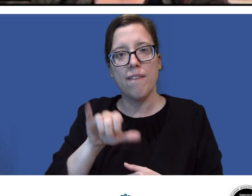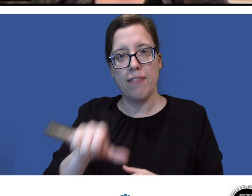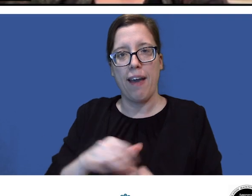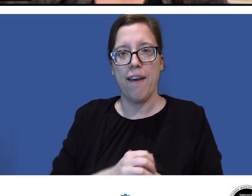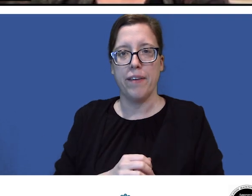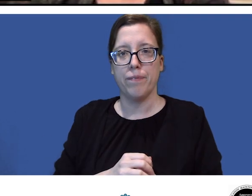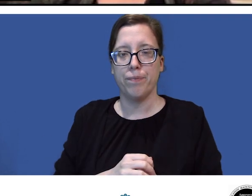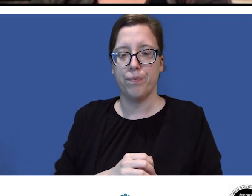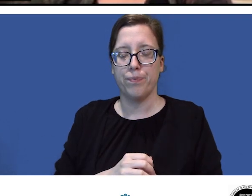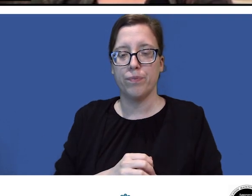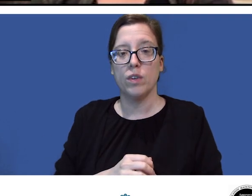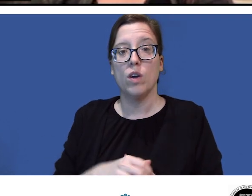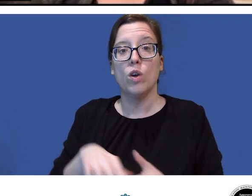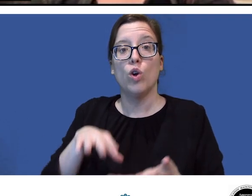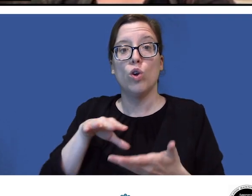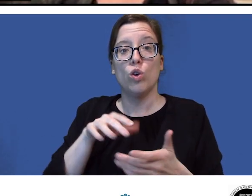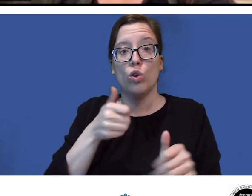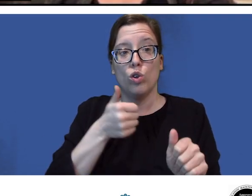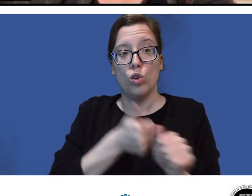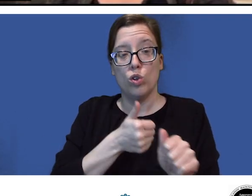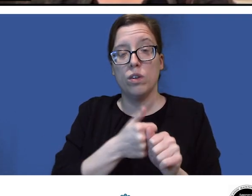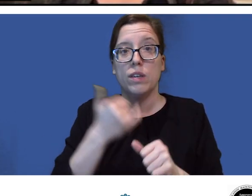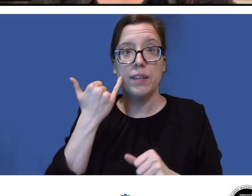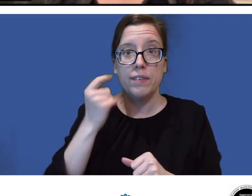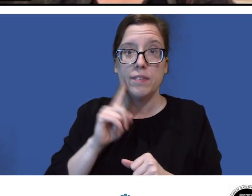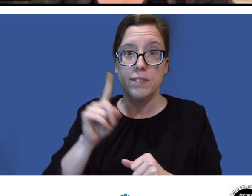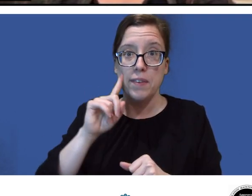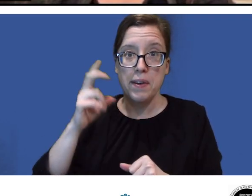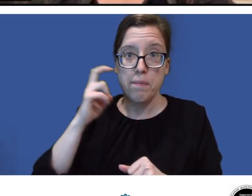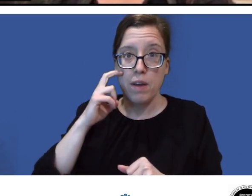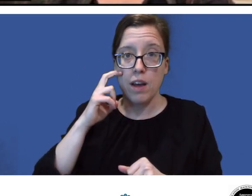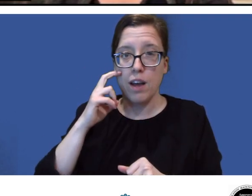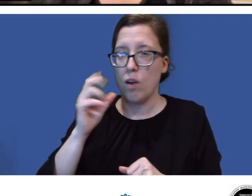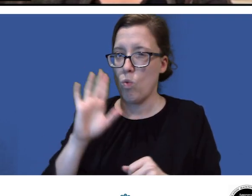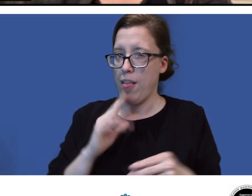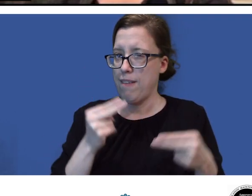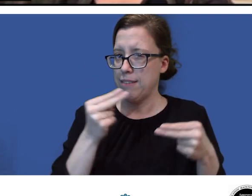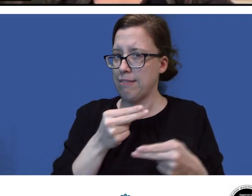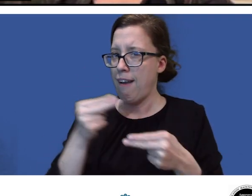couple more slides and we'll get your questions– they often demonstrate